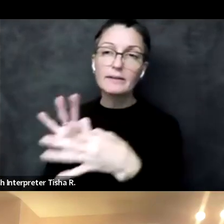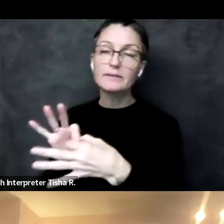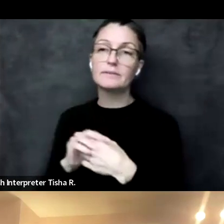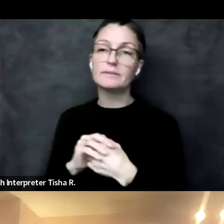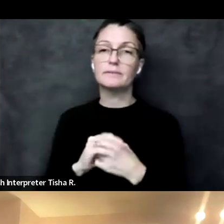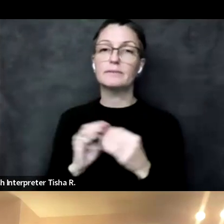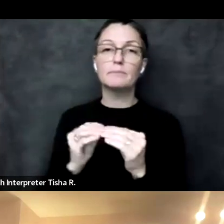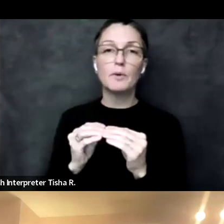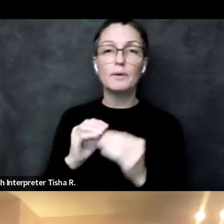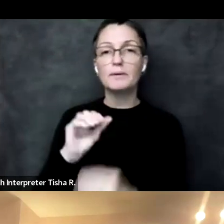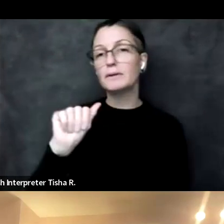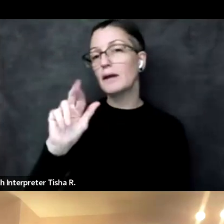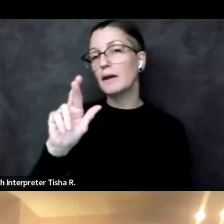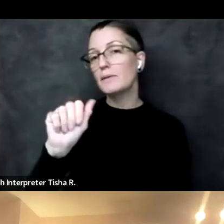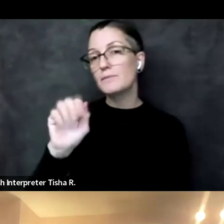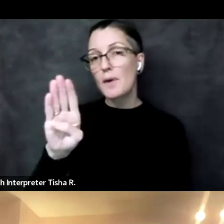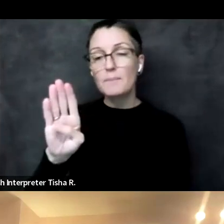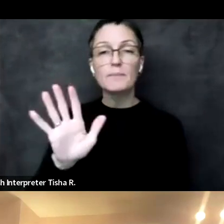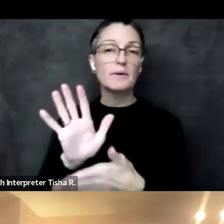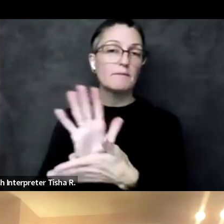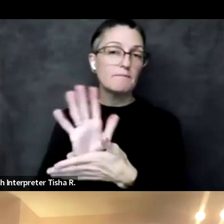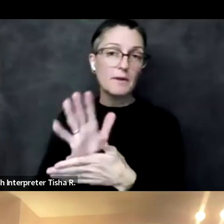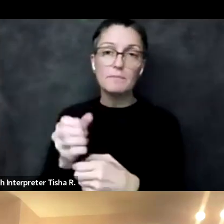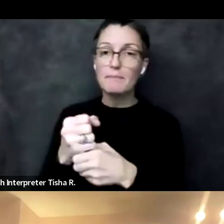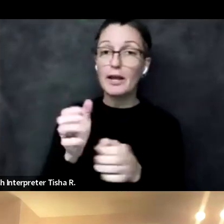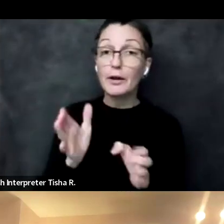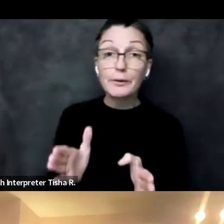filmmakers and, maybe to find my new project